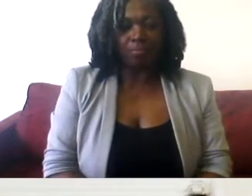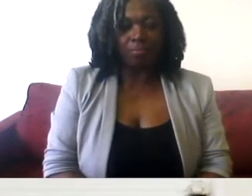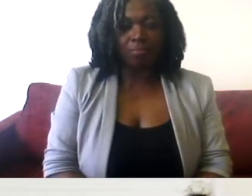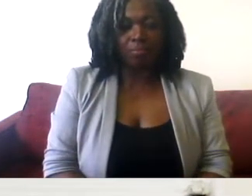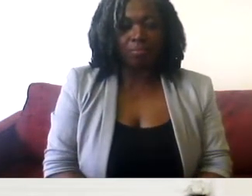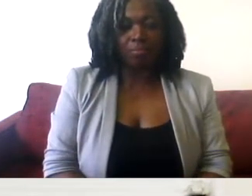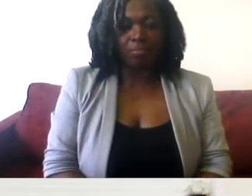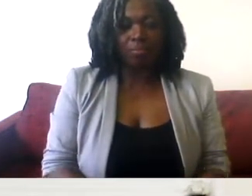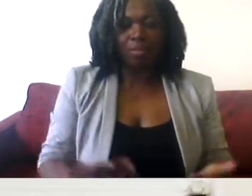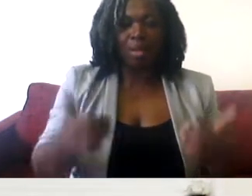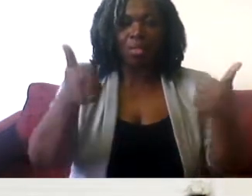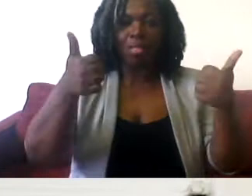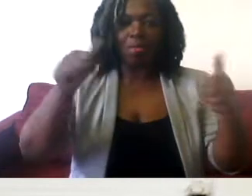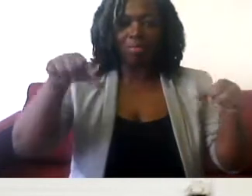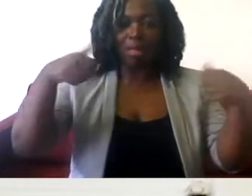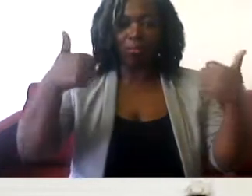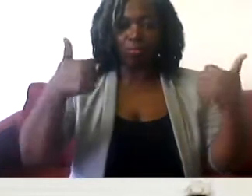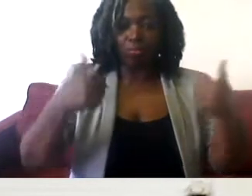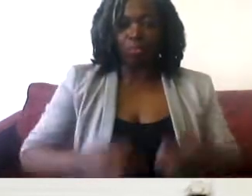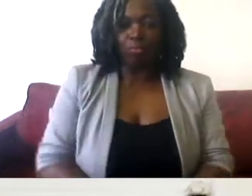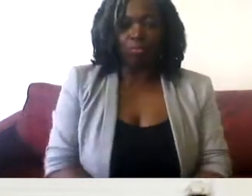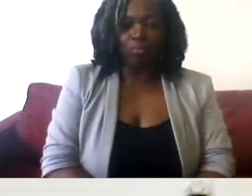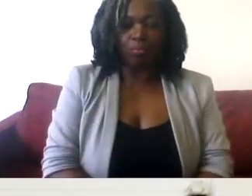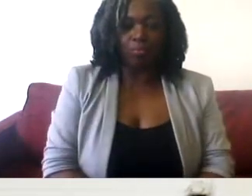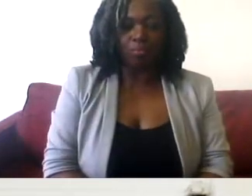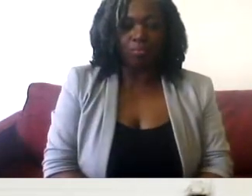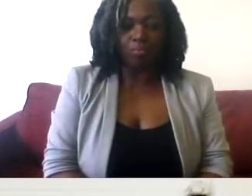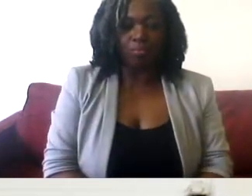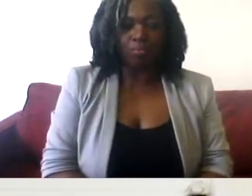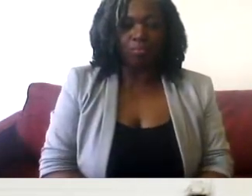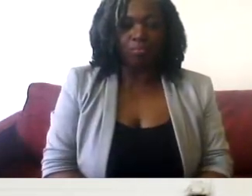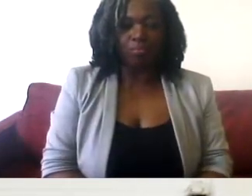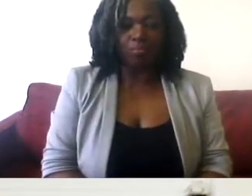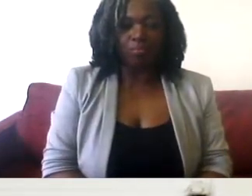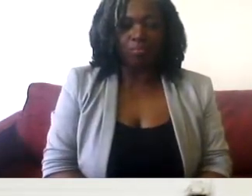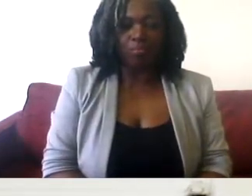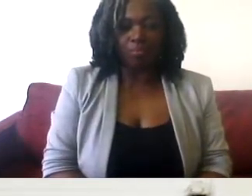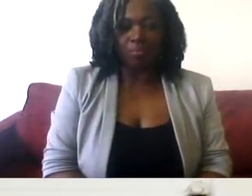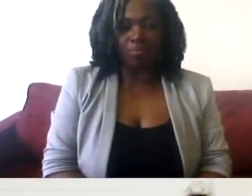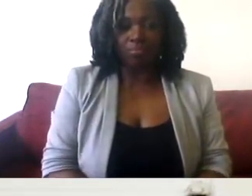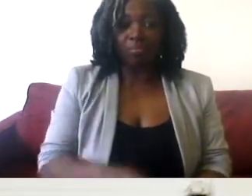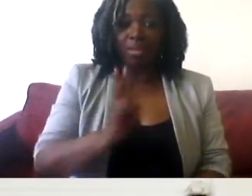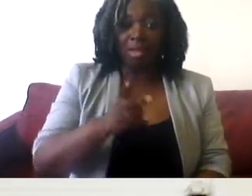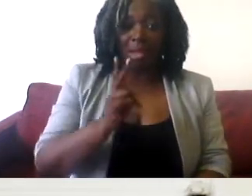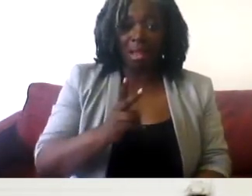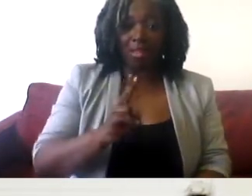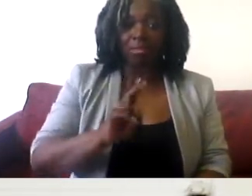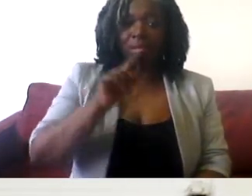Then you must release your thumbs, like